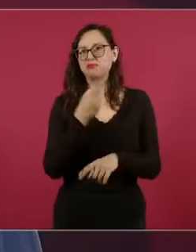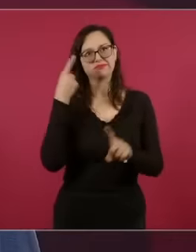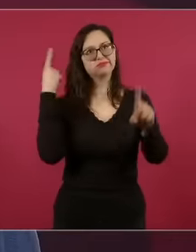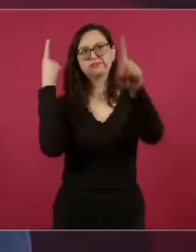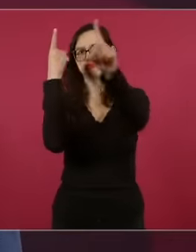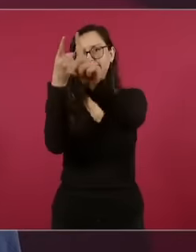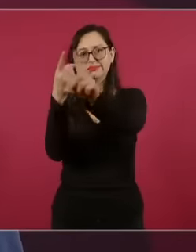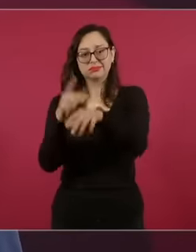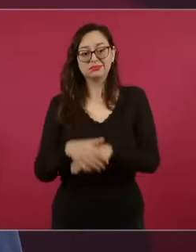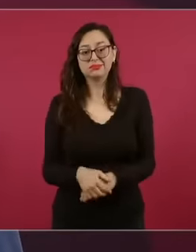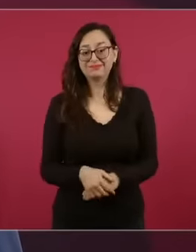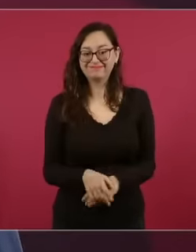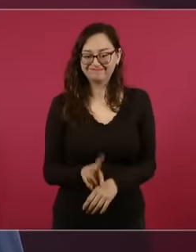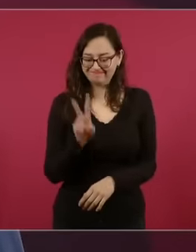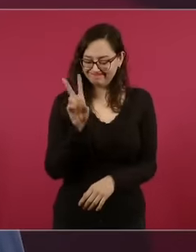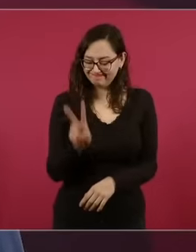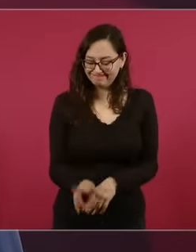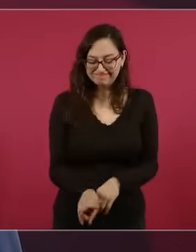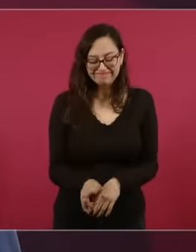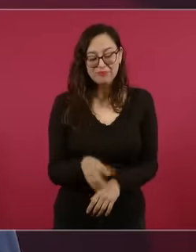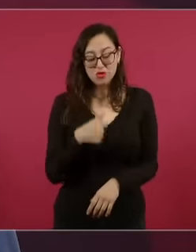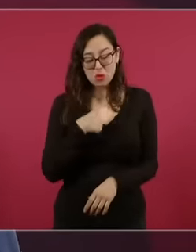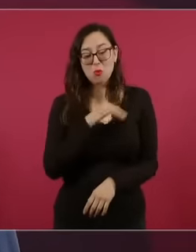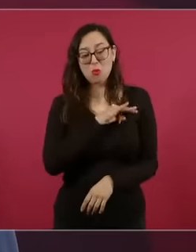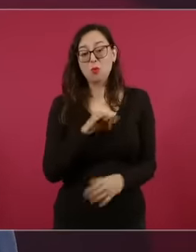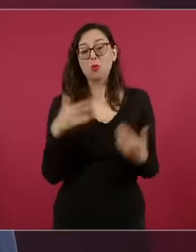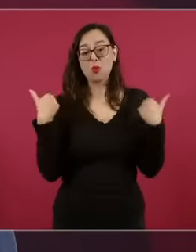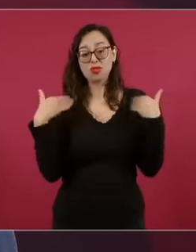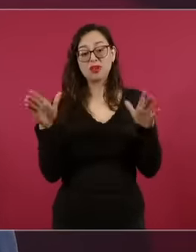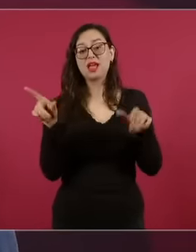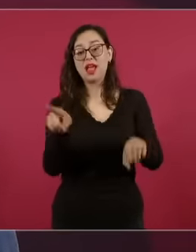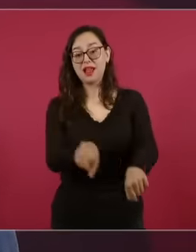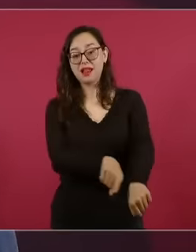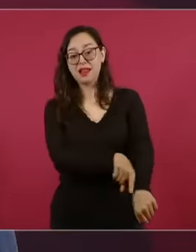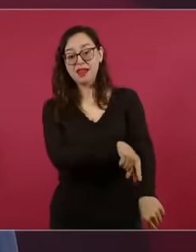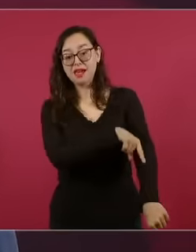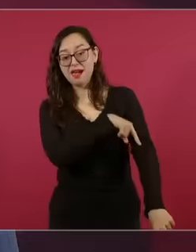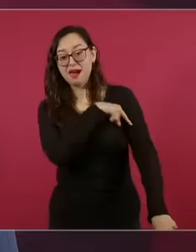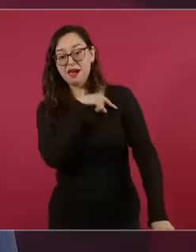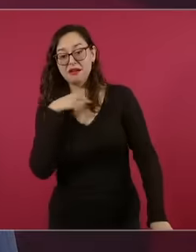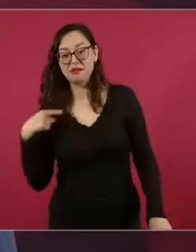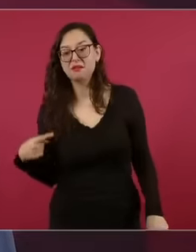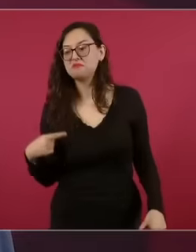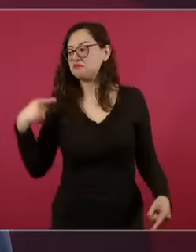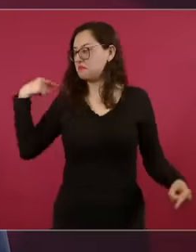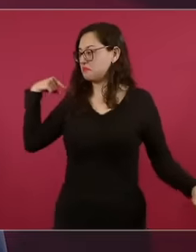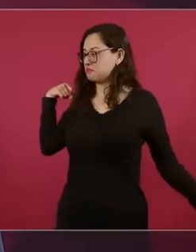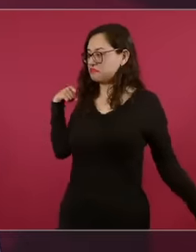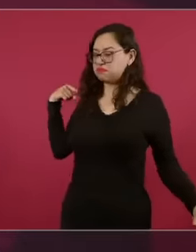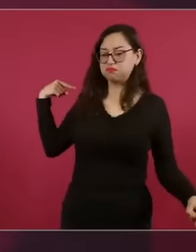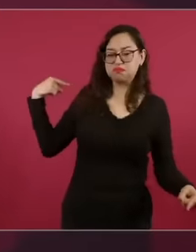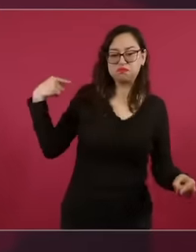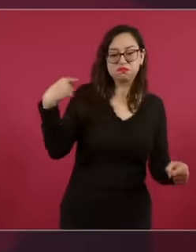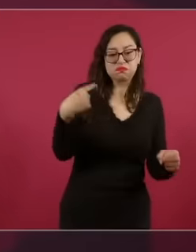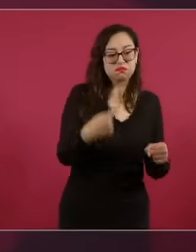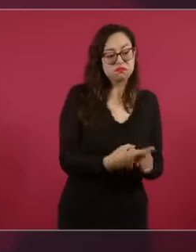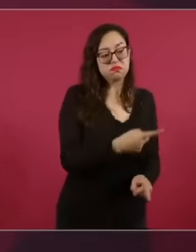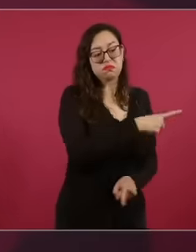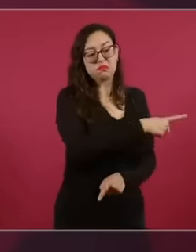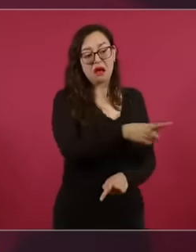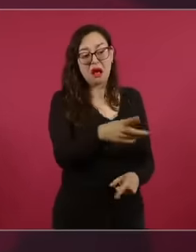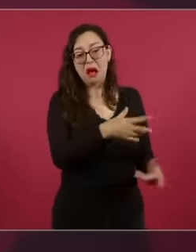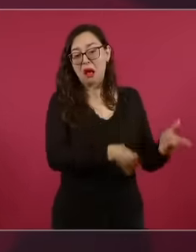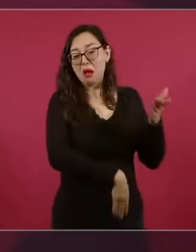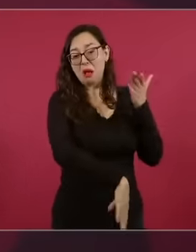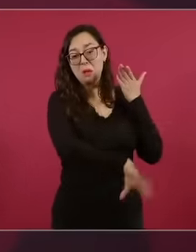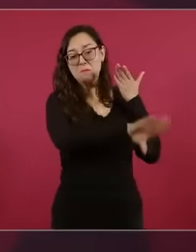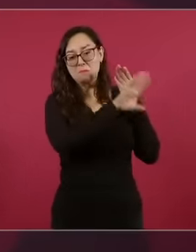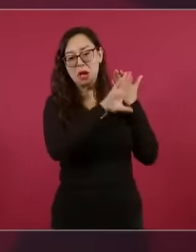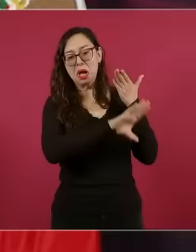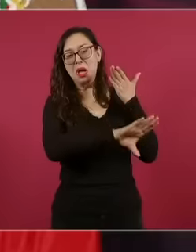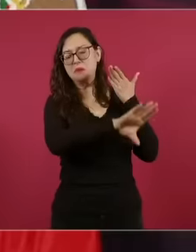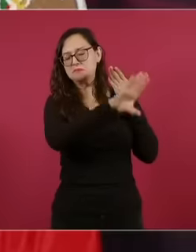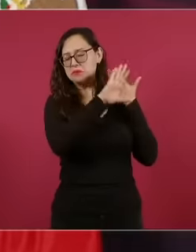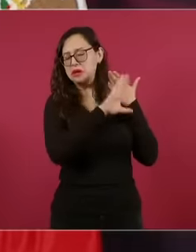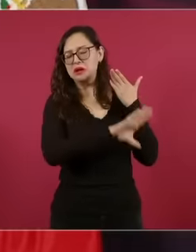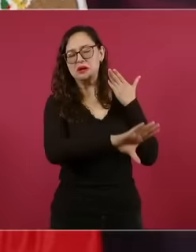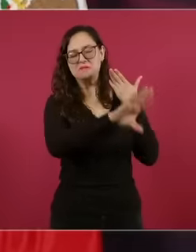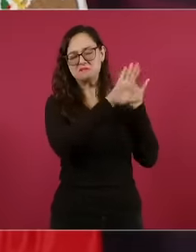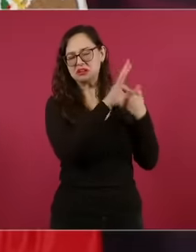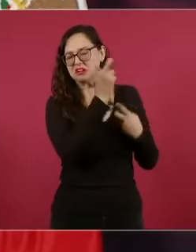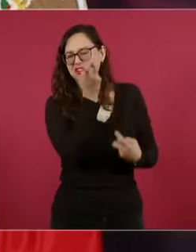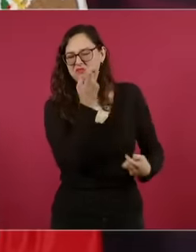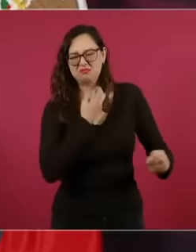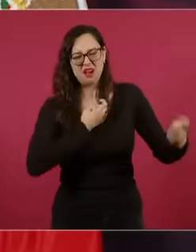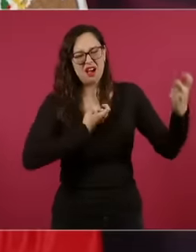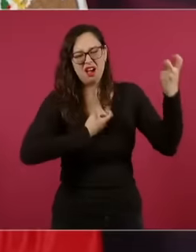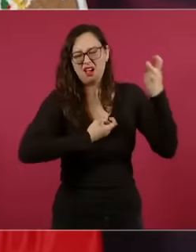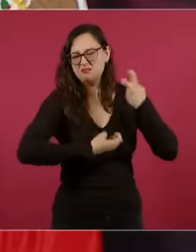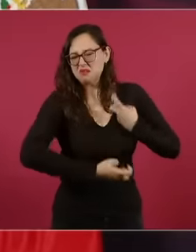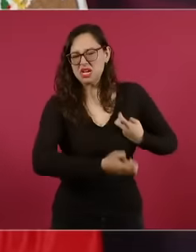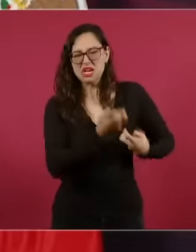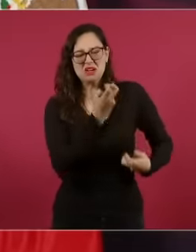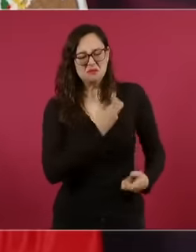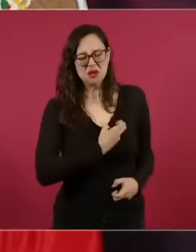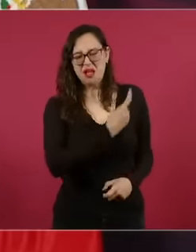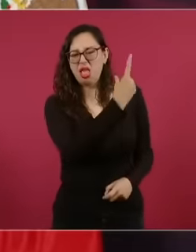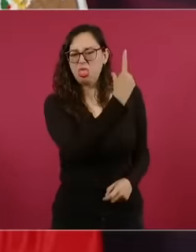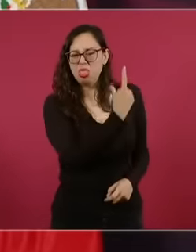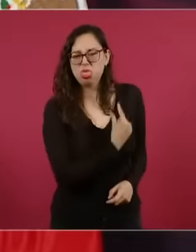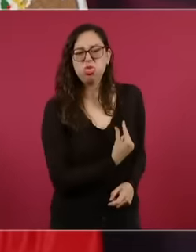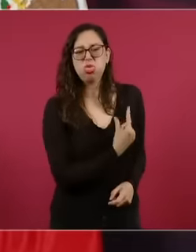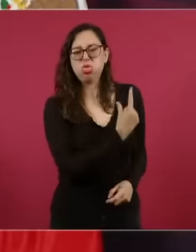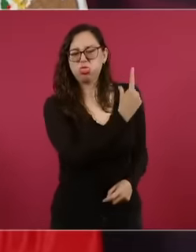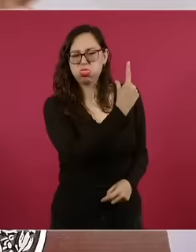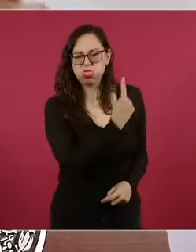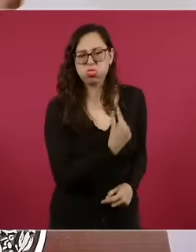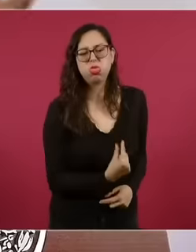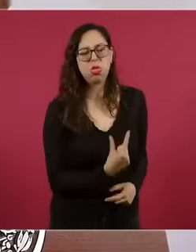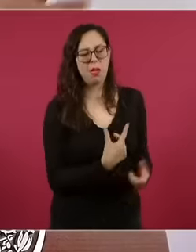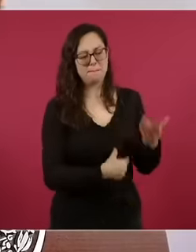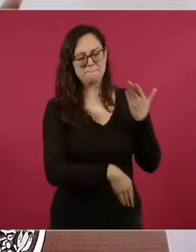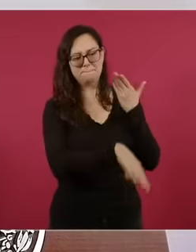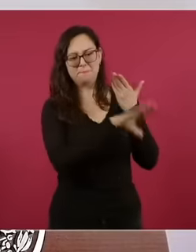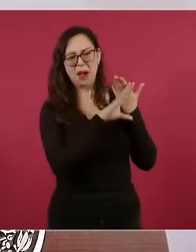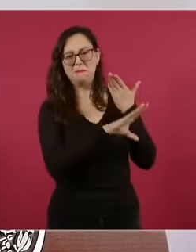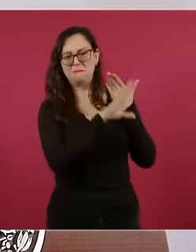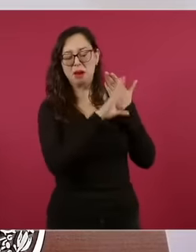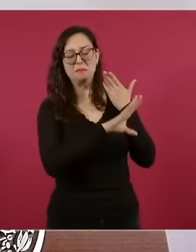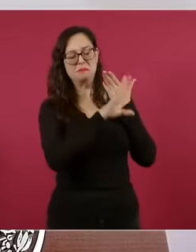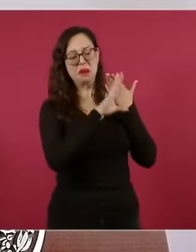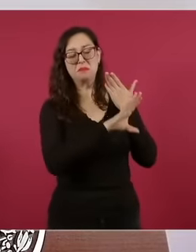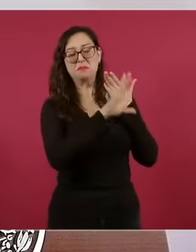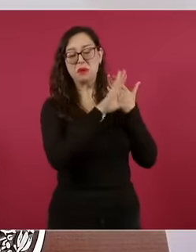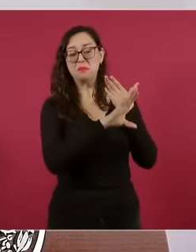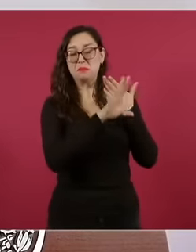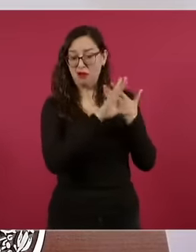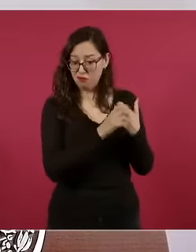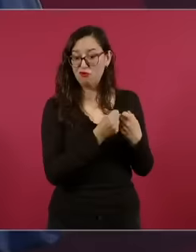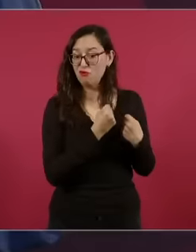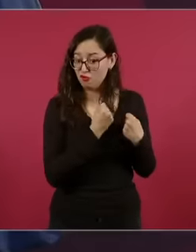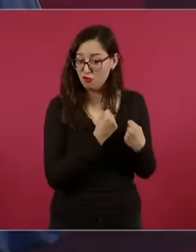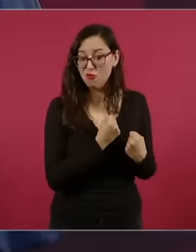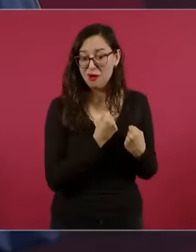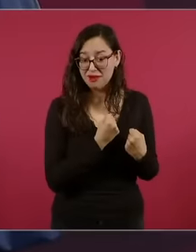received How many attacks I received throughout the entire time and some not only macanazos not this